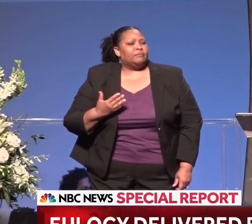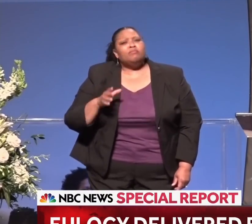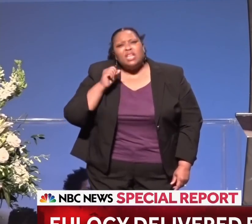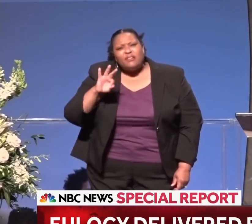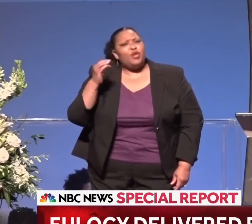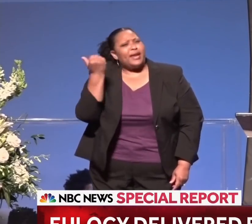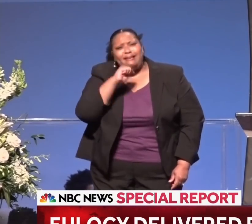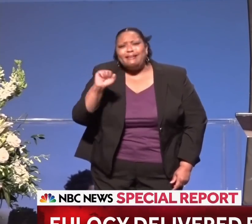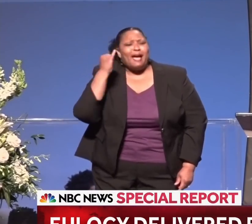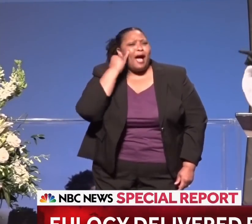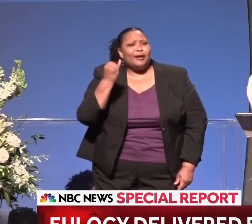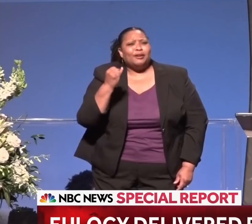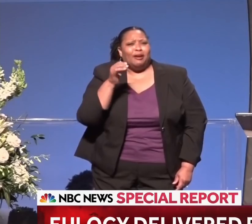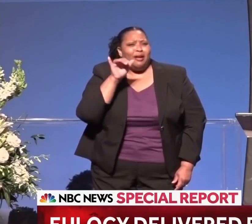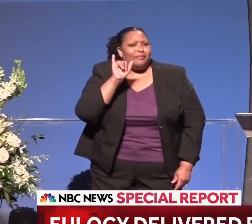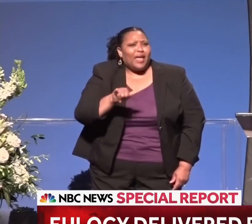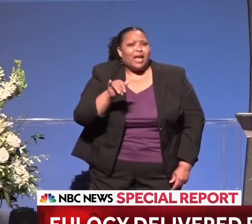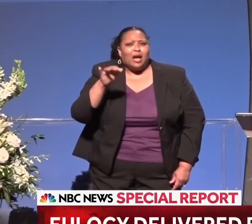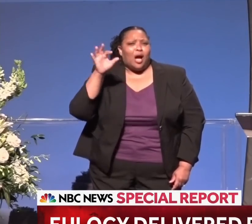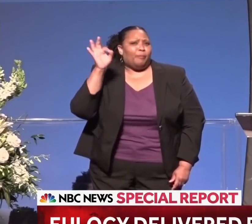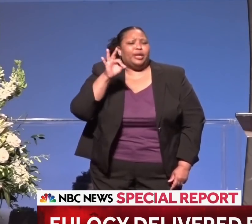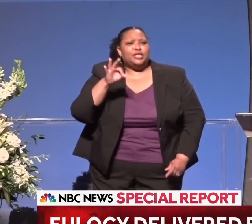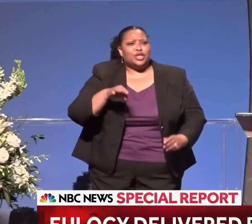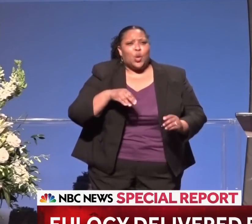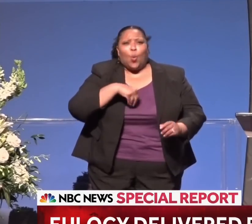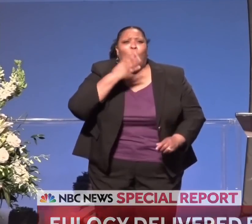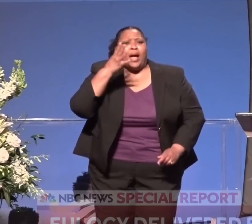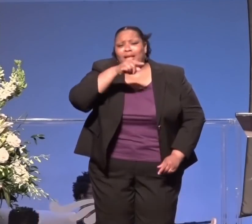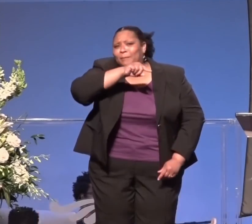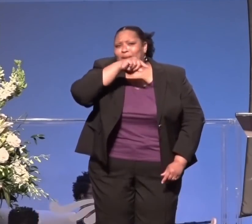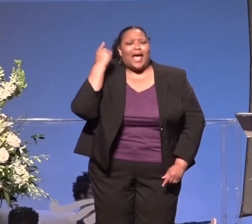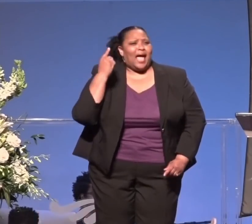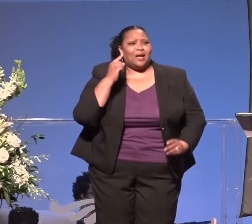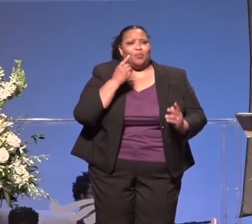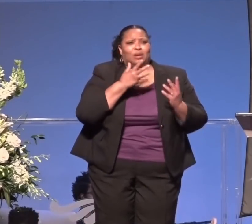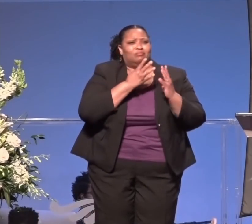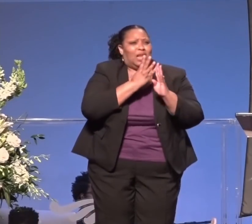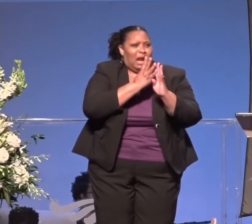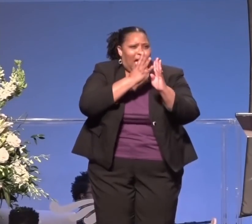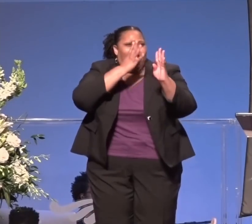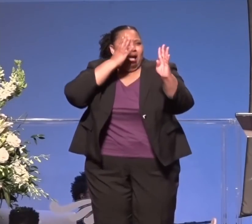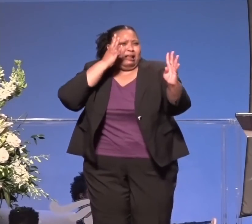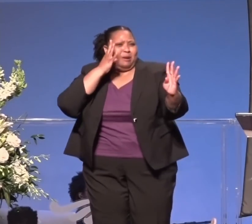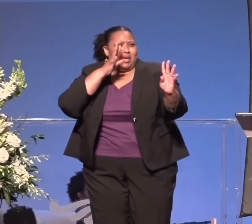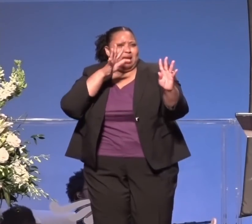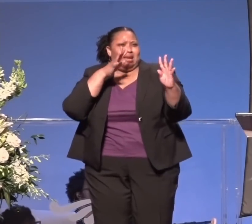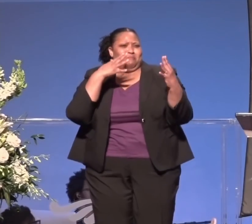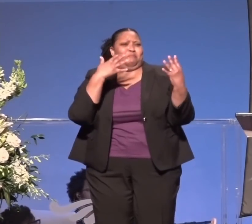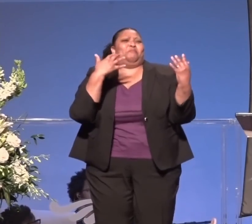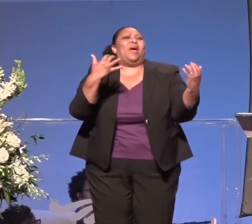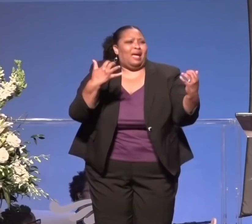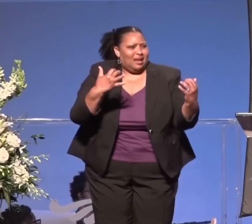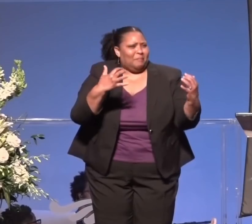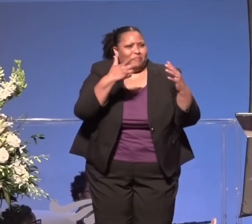NORTH CAROLINA, YOU WOULD HAVE TOOK YOUR KNEE OFF HIS NECK. IF YOU HAD ANY IDEA THAT